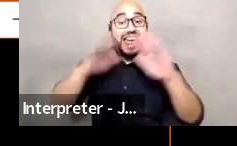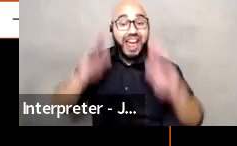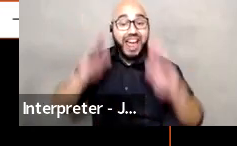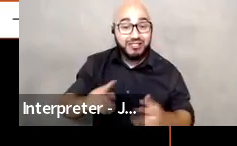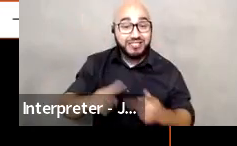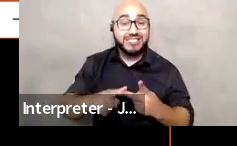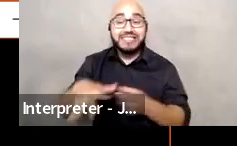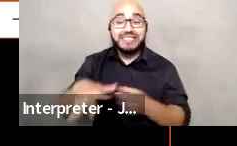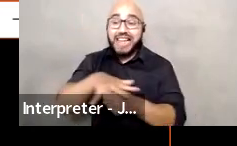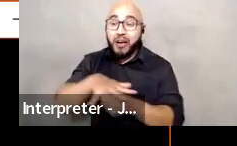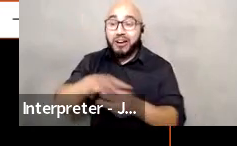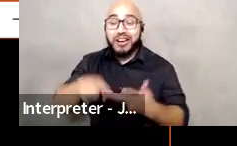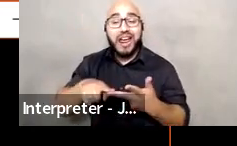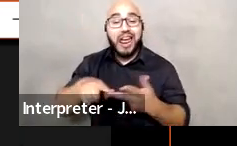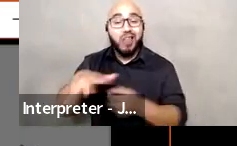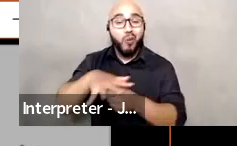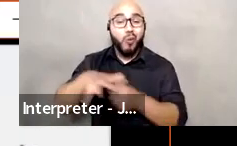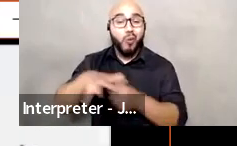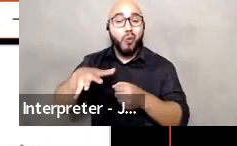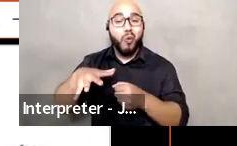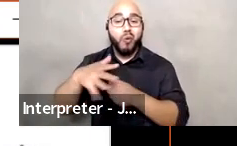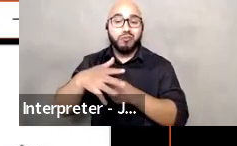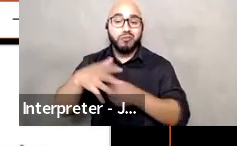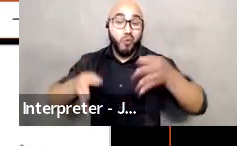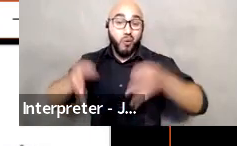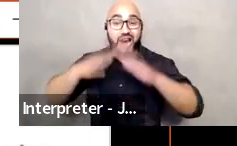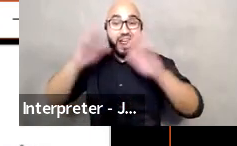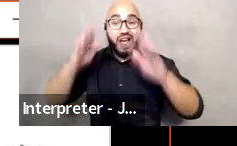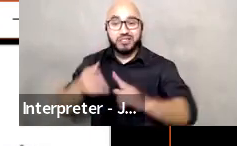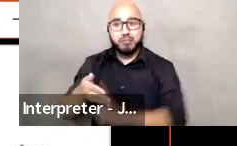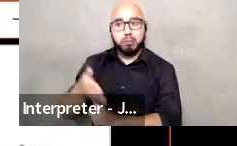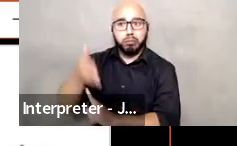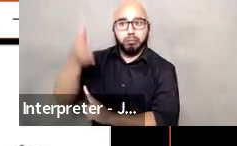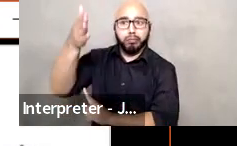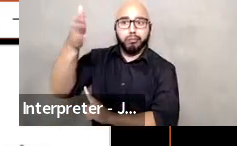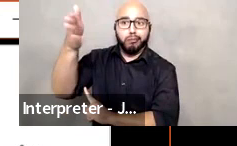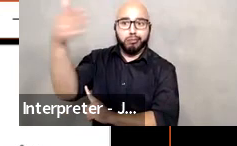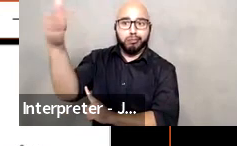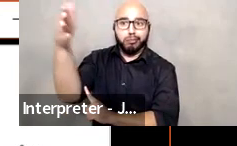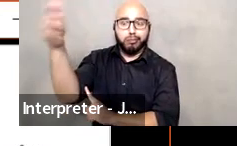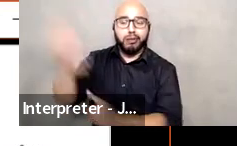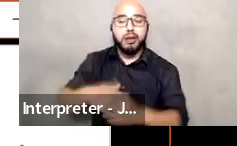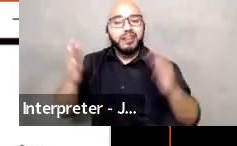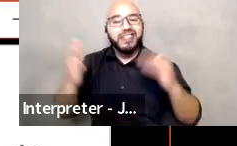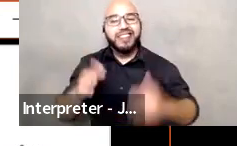Courthouses and so on. Here's a map. Of all of that stuff you can.